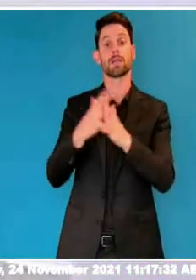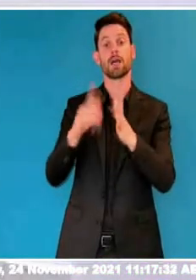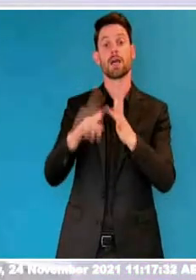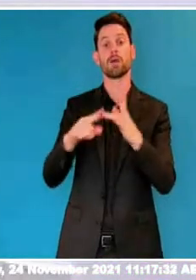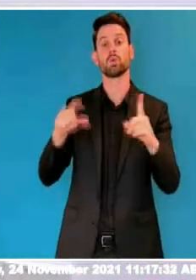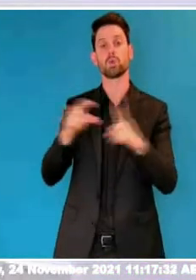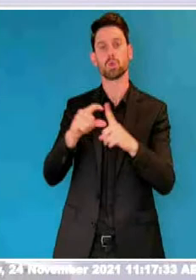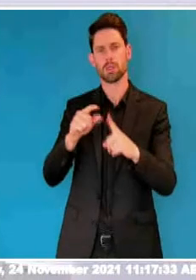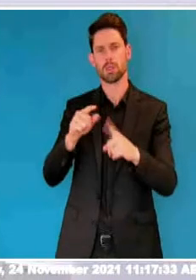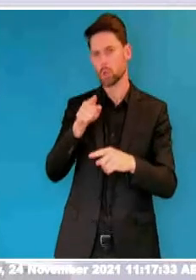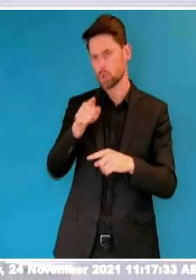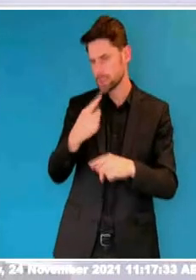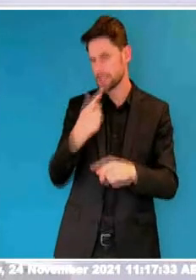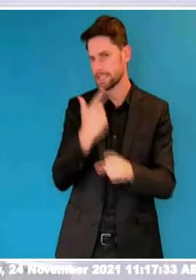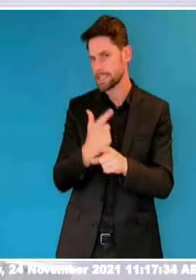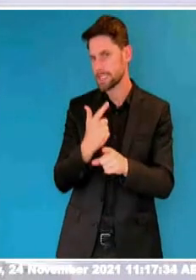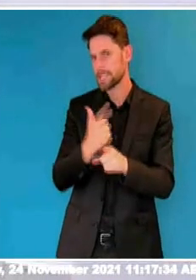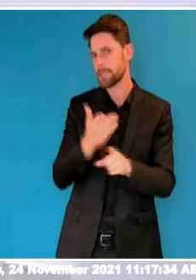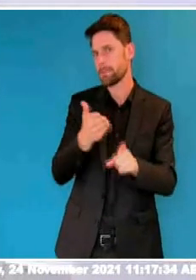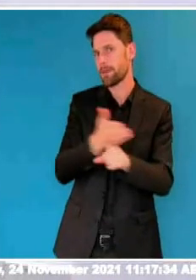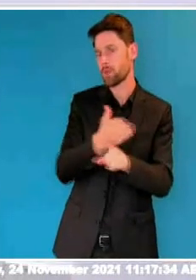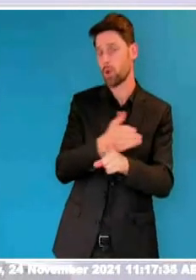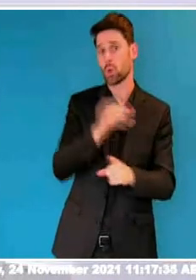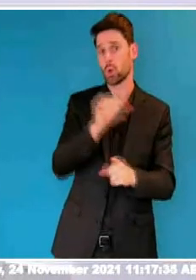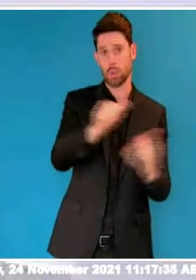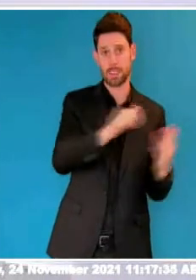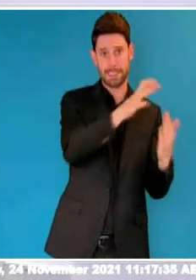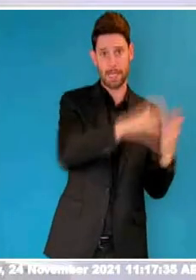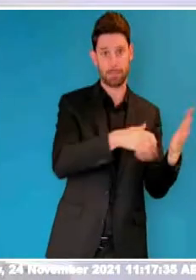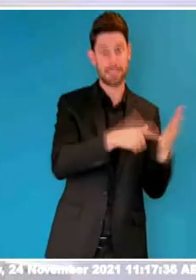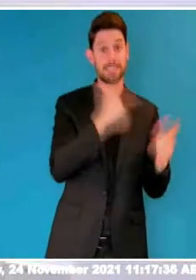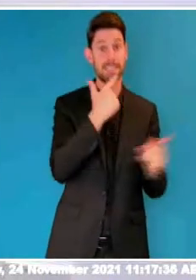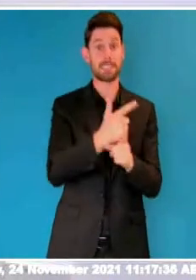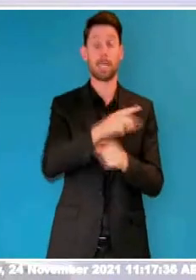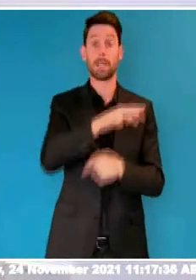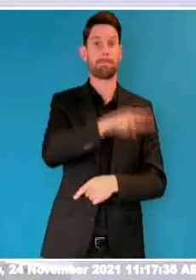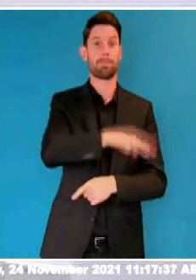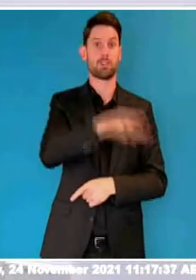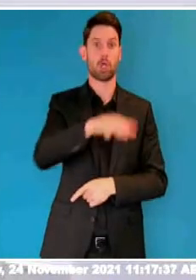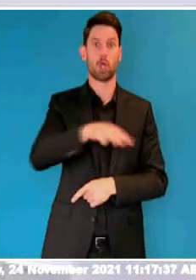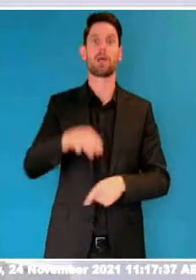In your statement you make the statement that McDonald's does not maintain a centralised